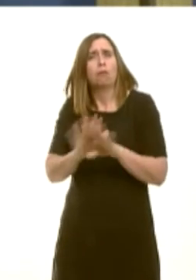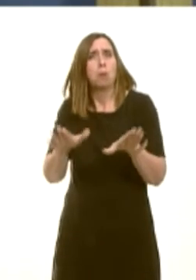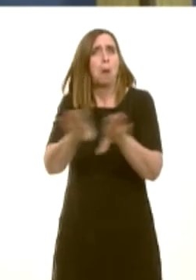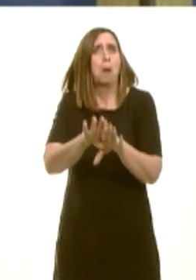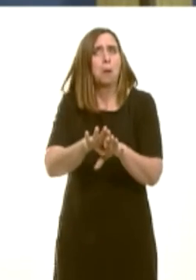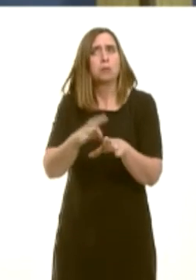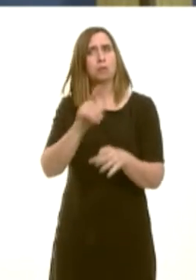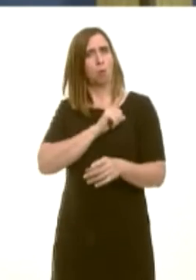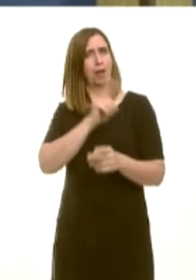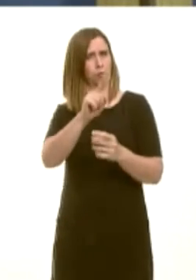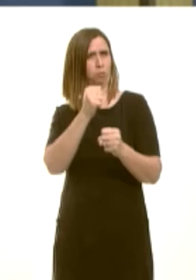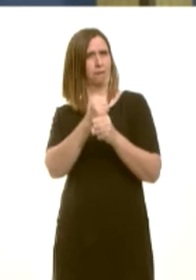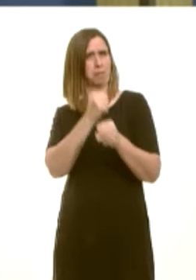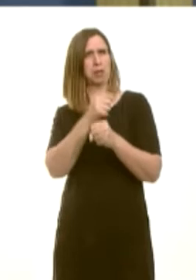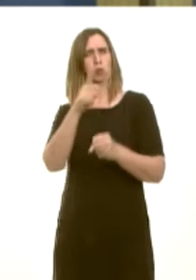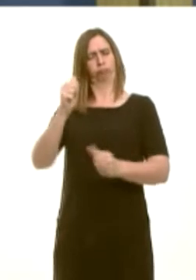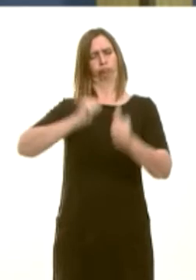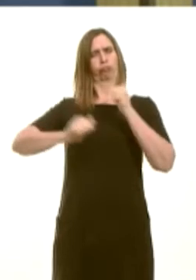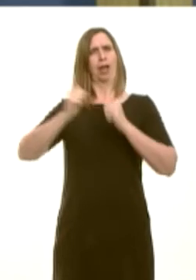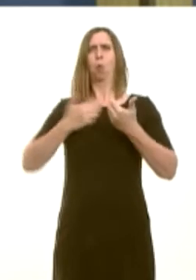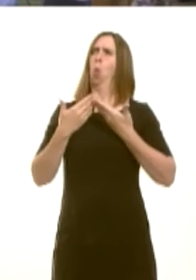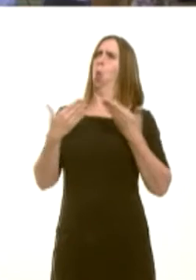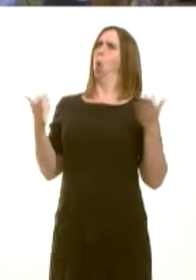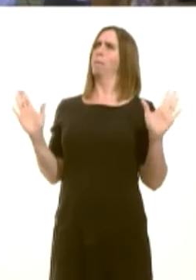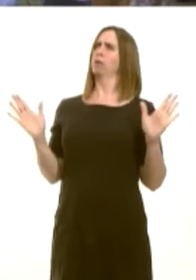accountable Government, which you pride yourselves on, can you please give us that information?